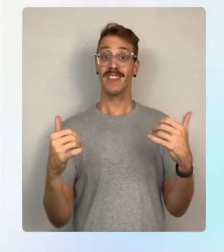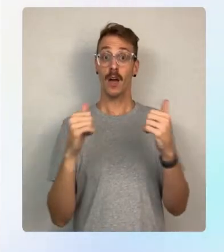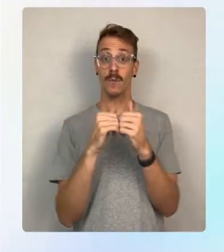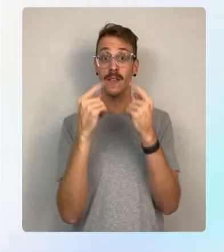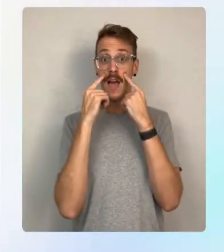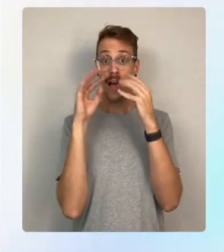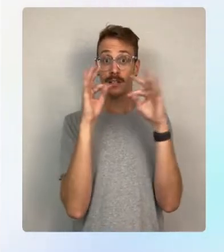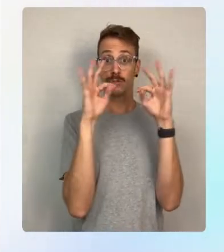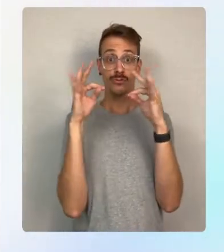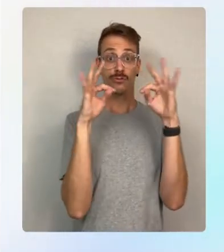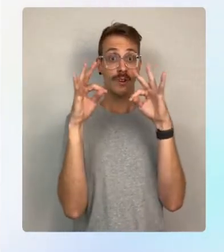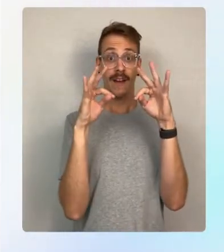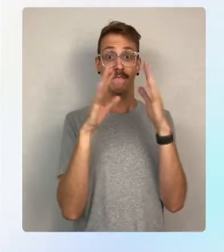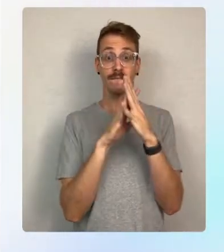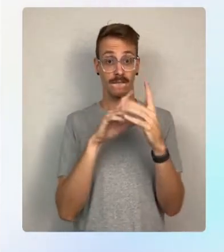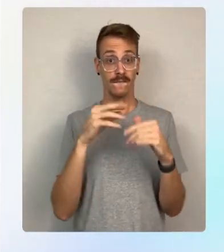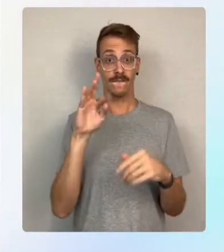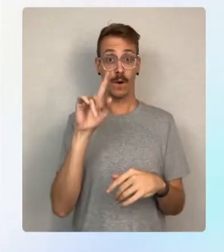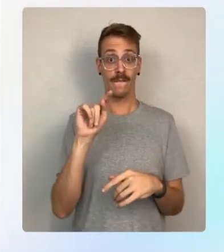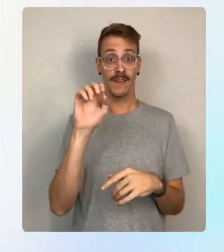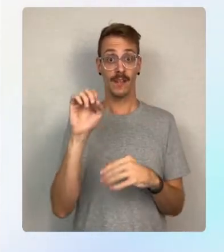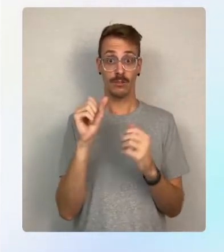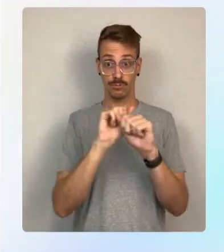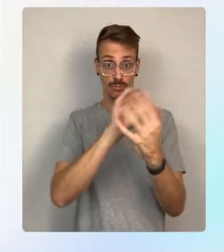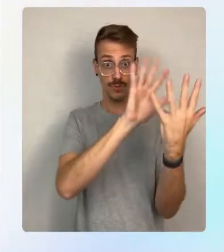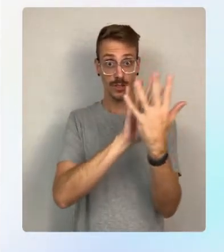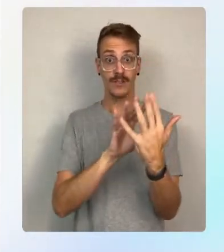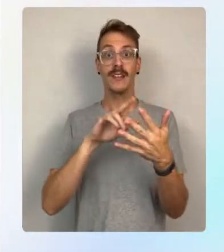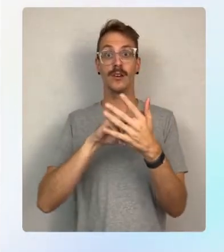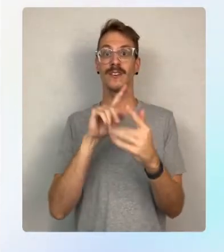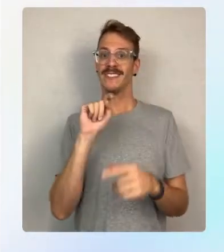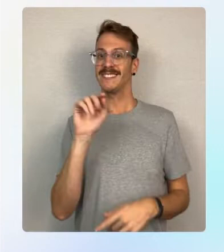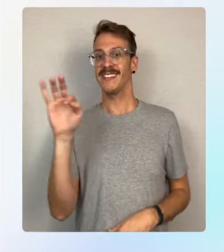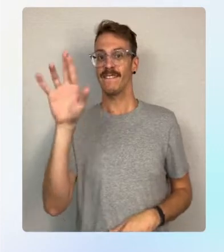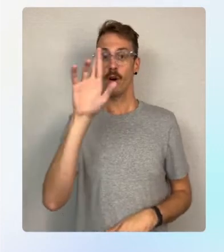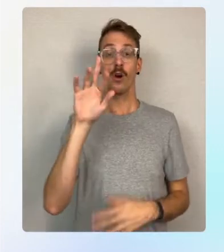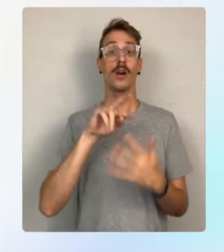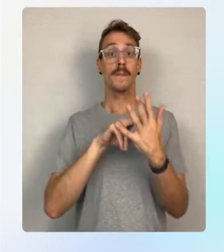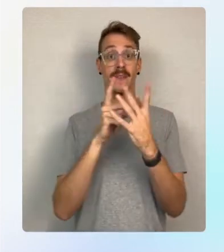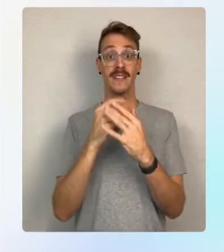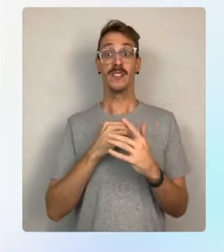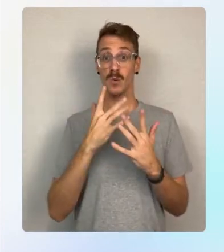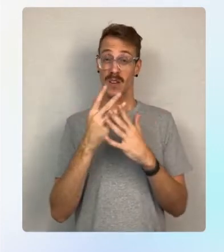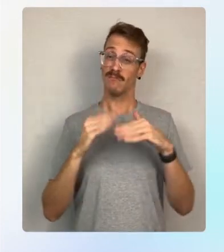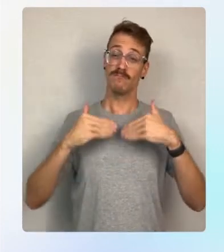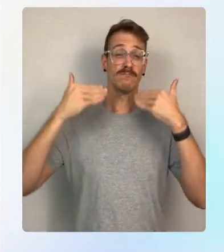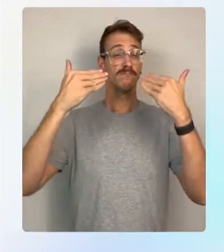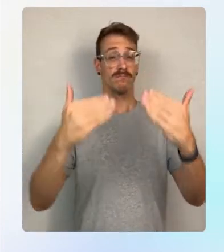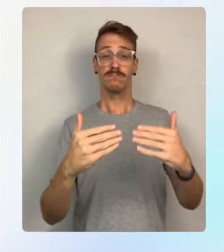Now with Eye Tracked Foveated Rendering, or ETFR, we're pushing the boundary forward